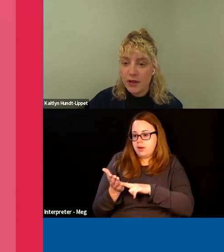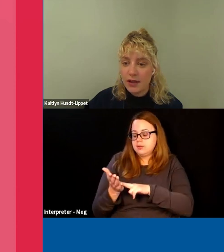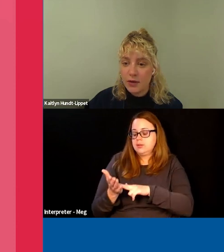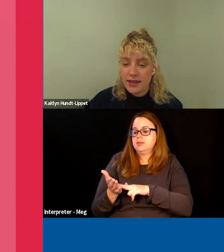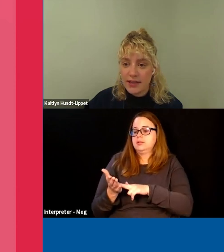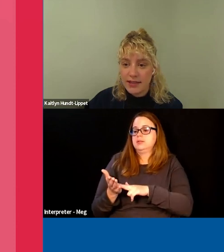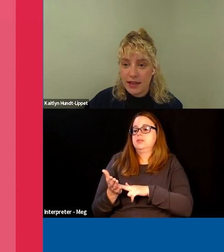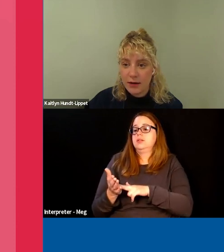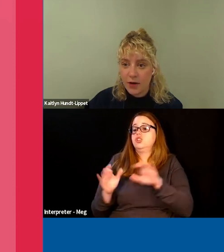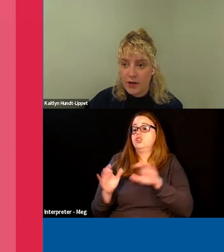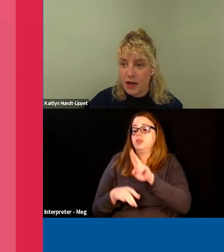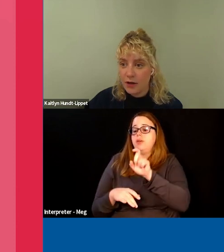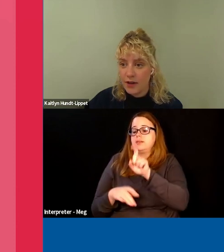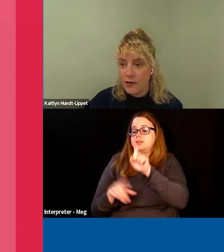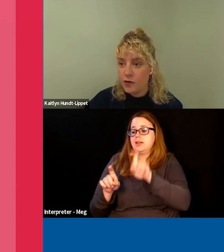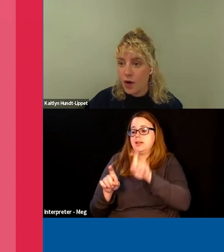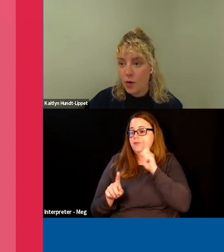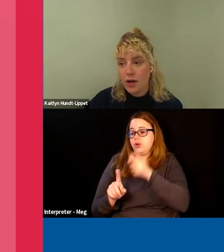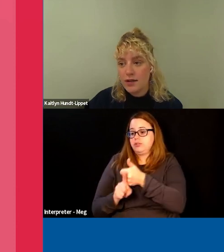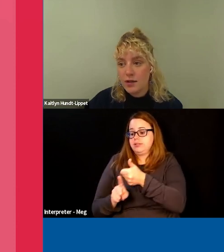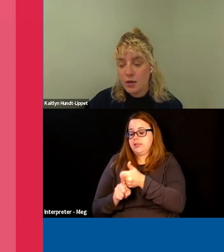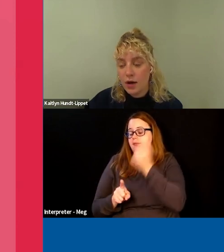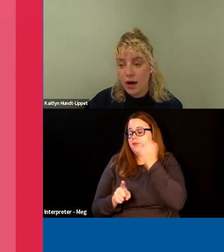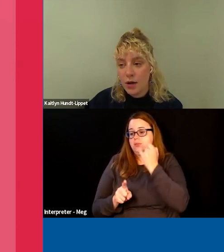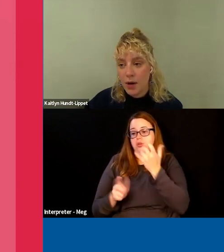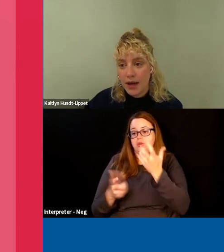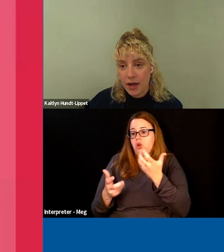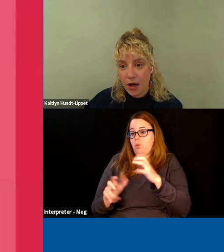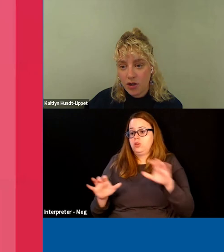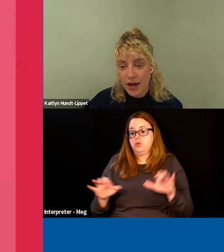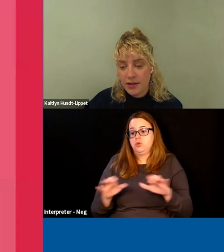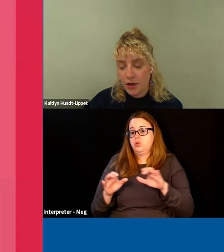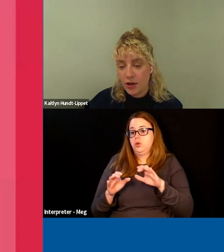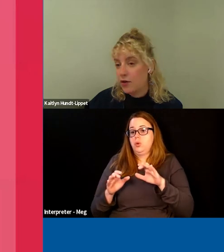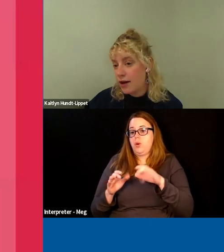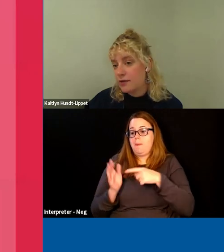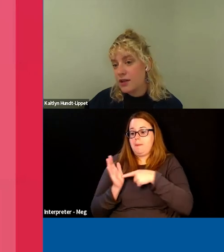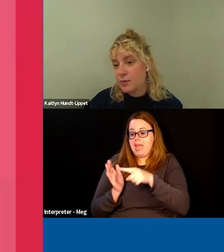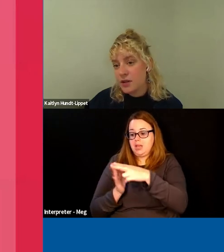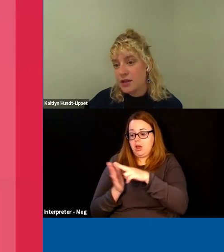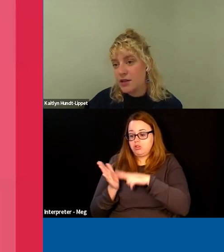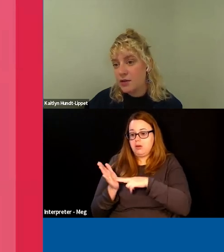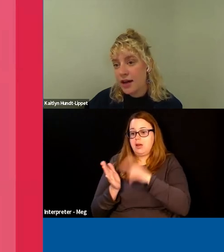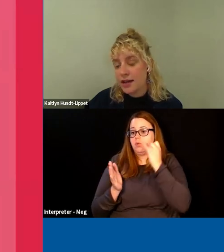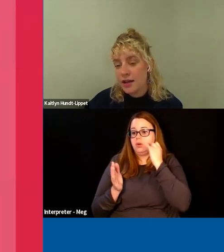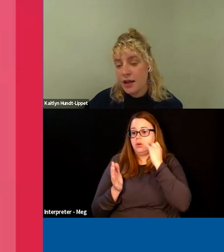Doing UX testing for yourself, if you don't want to do a paid contract or you don't have the ability to do that.